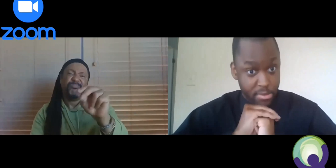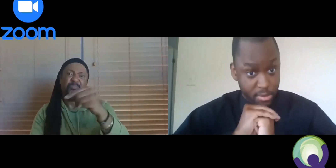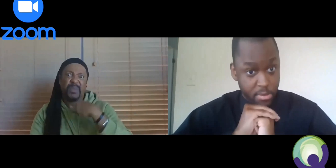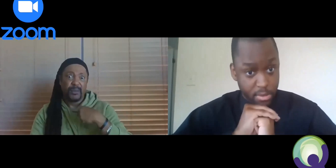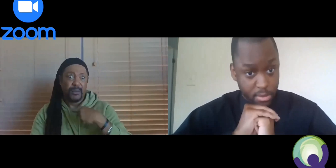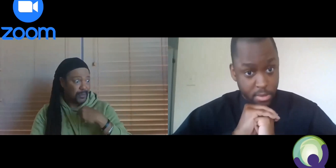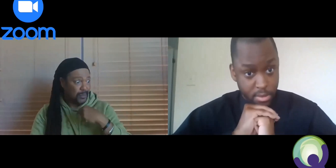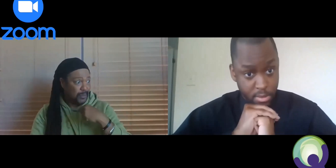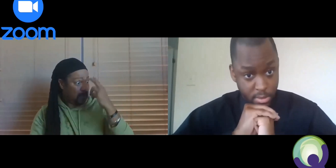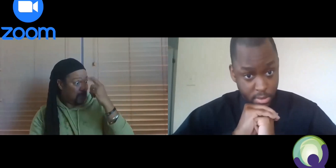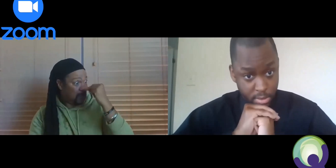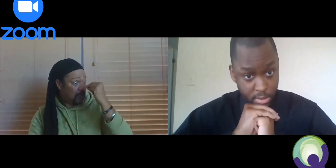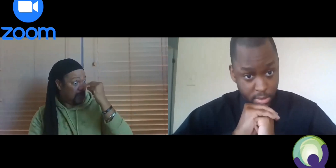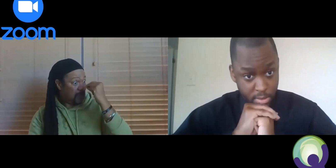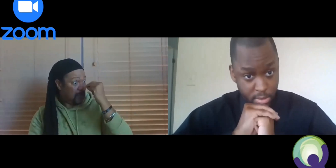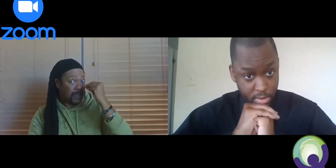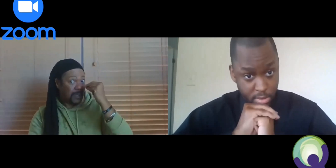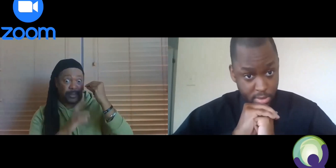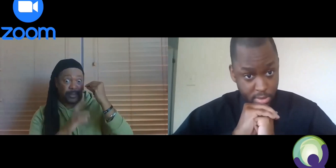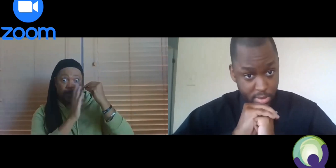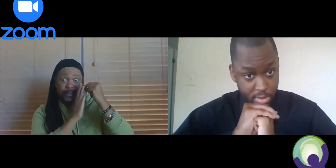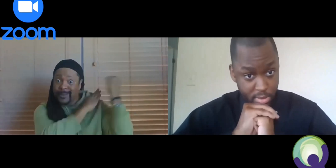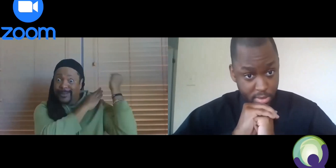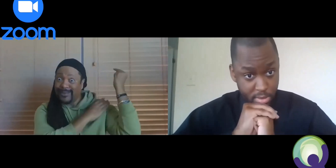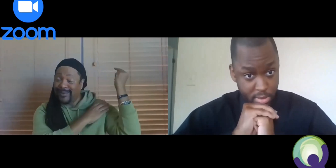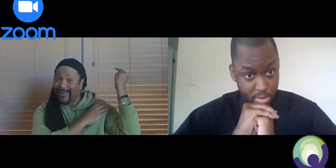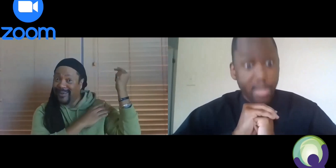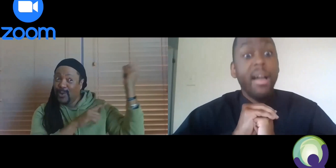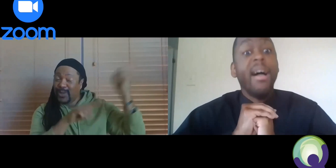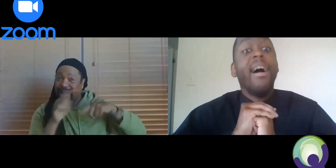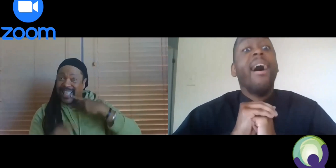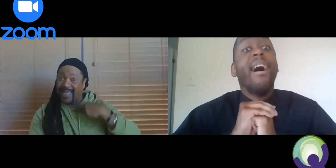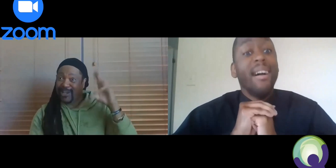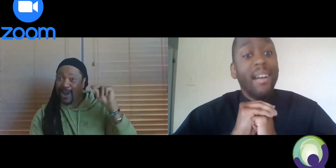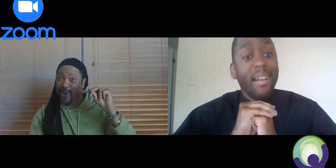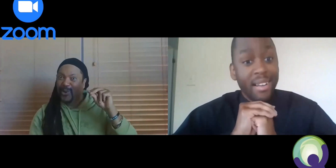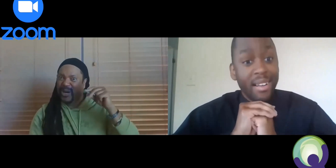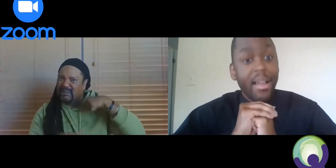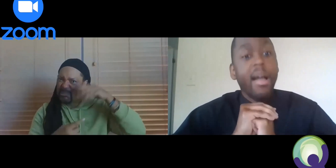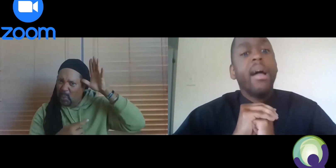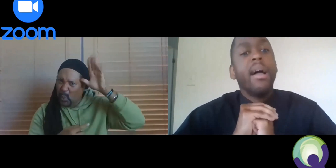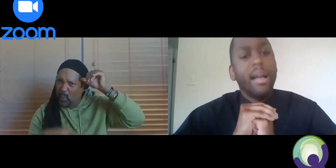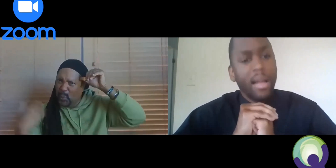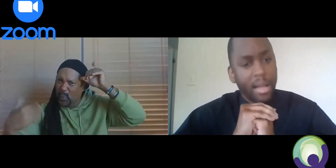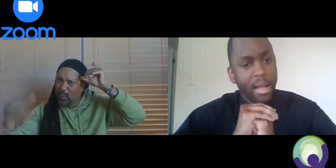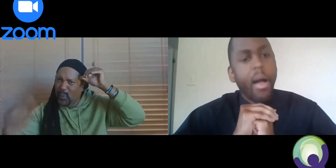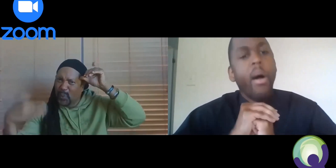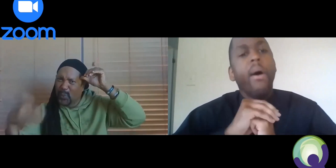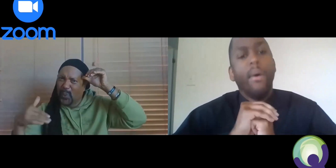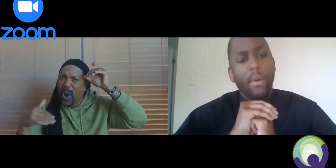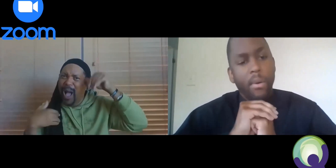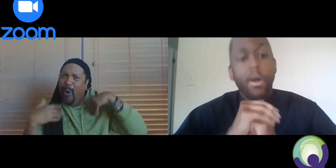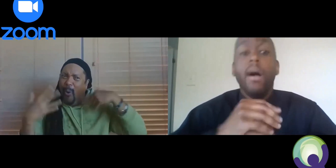My mom would say “no” I push that out my way! You can’t tell me no! I was stubborn,